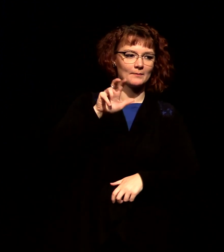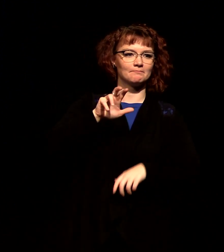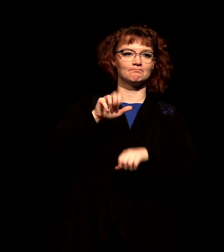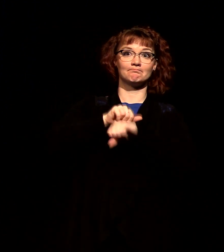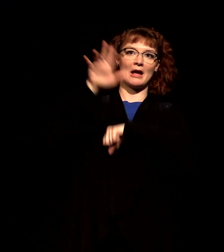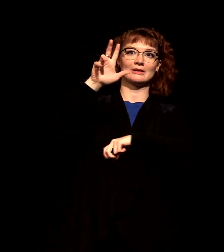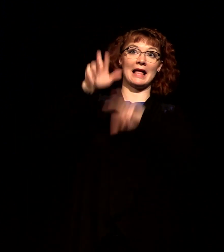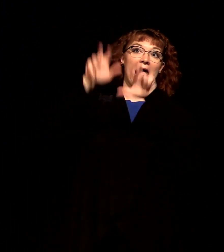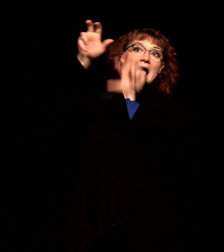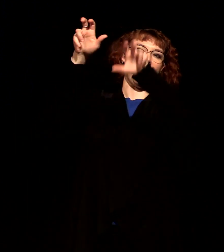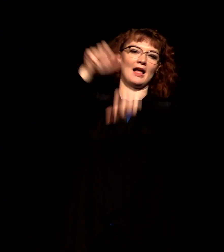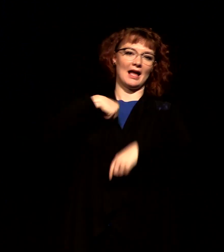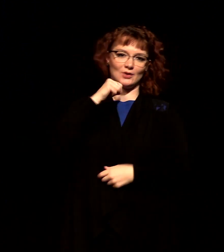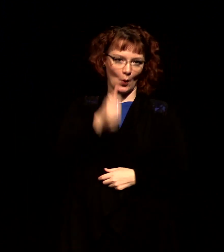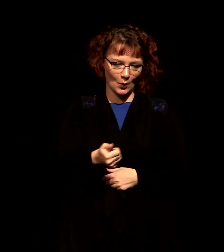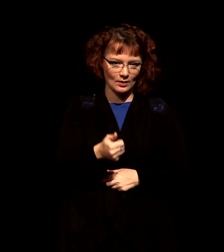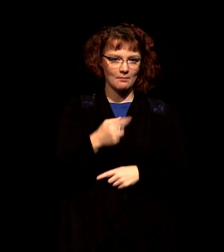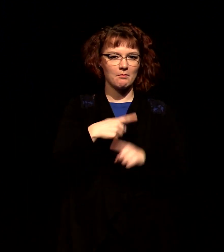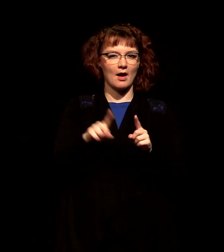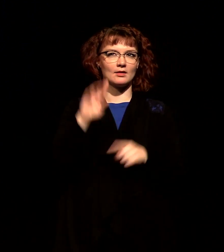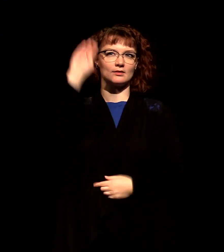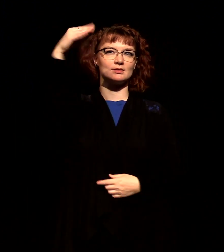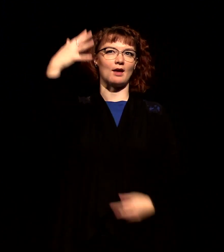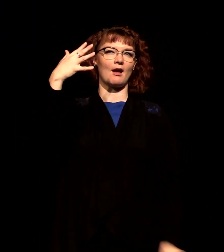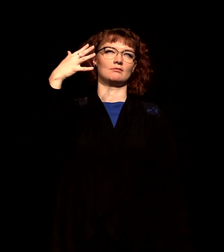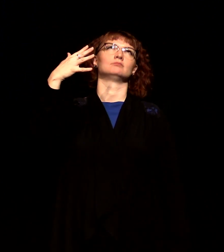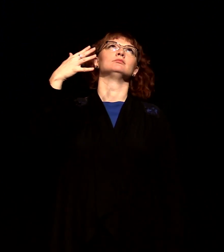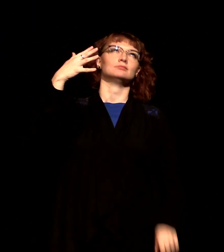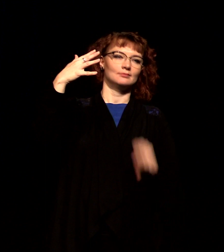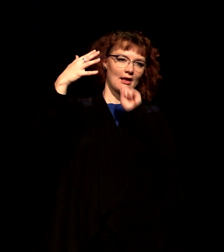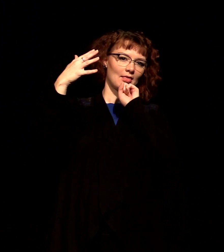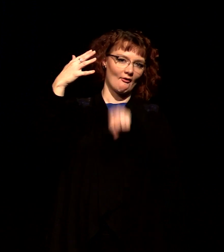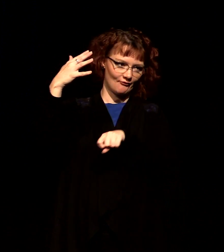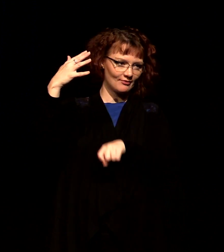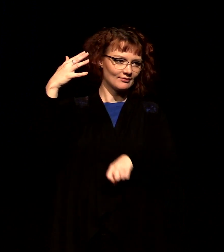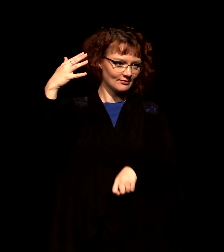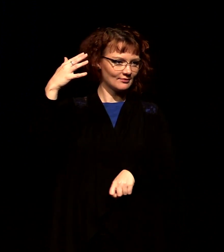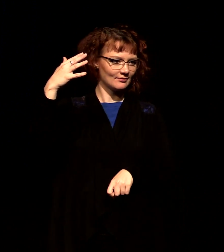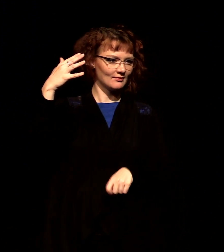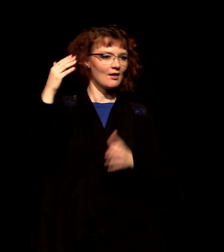those rays upon my face, there's a moment where I begin to think